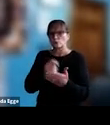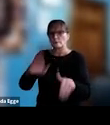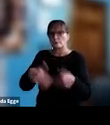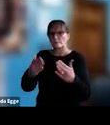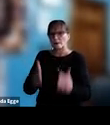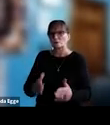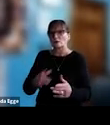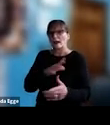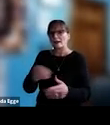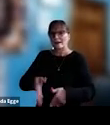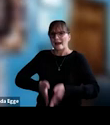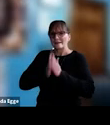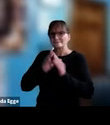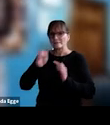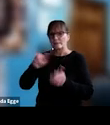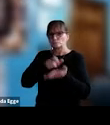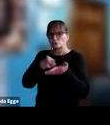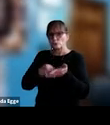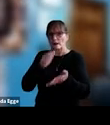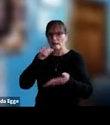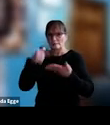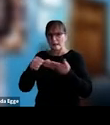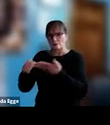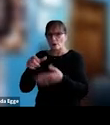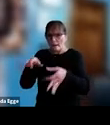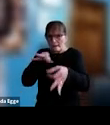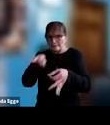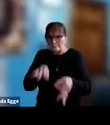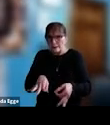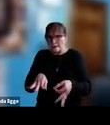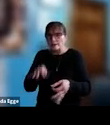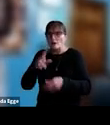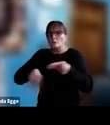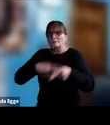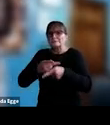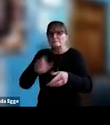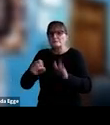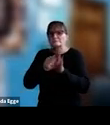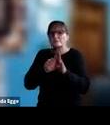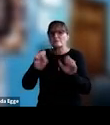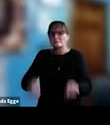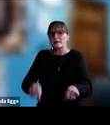and ask them to write a letter explaining what types of symptoms they could expect the applicant